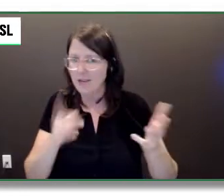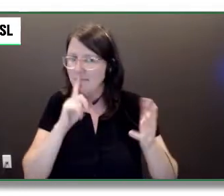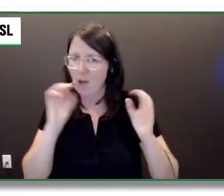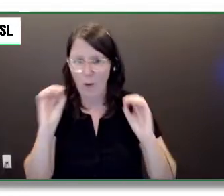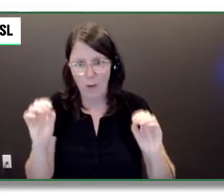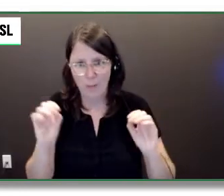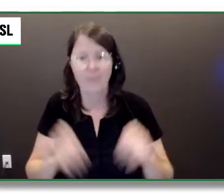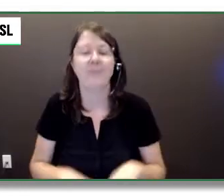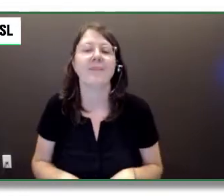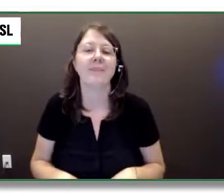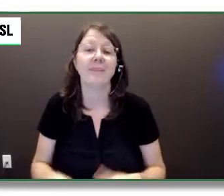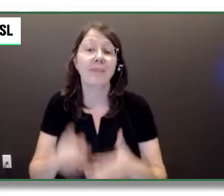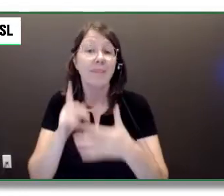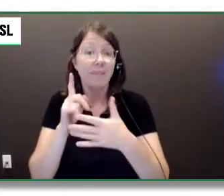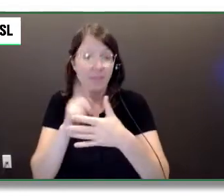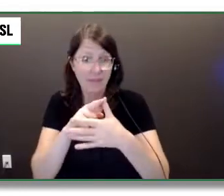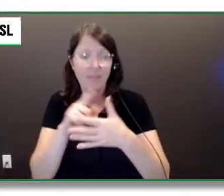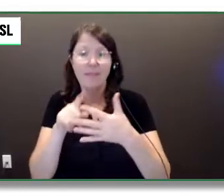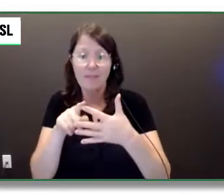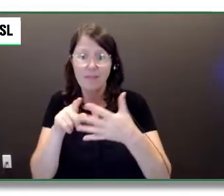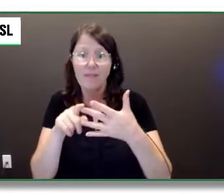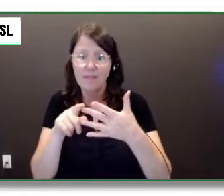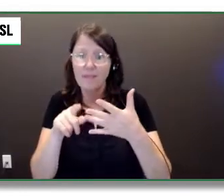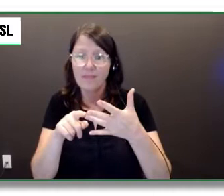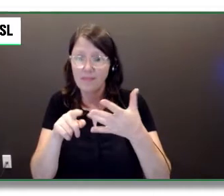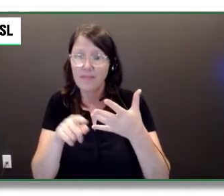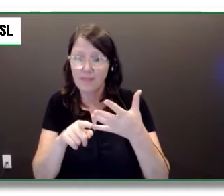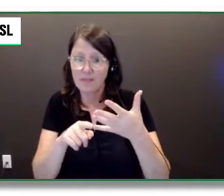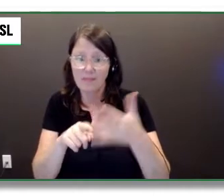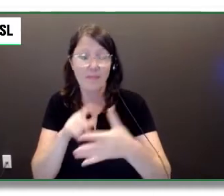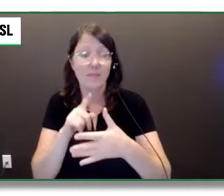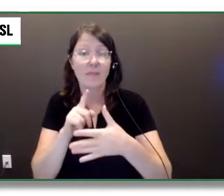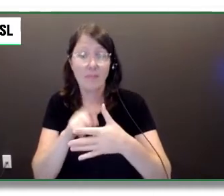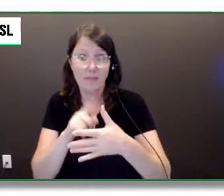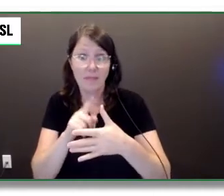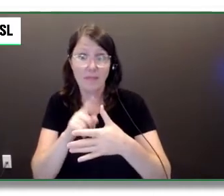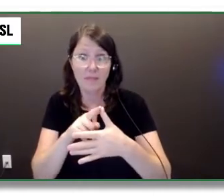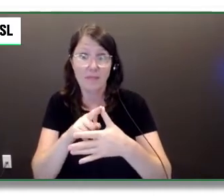two - immersive video and audio, three - live feeds,